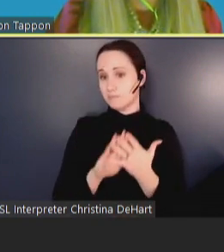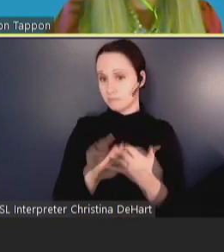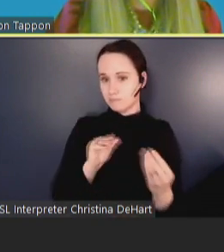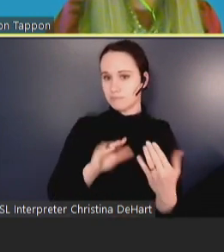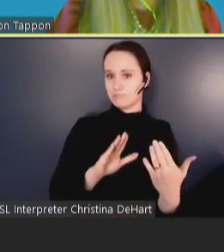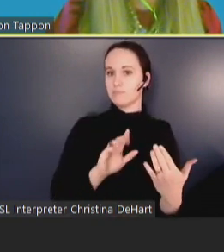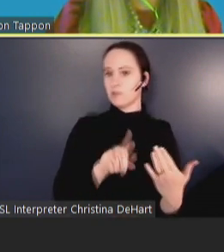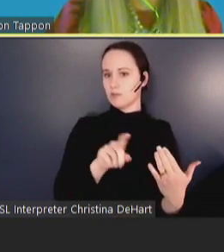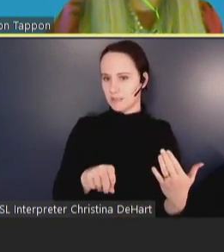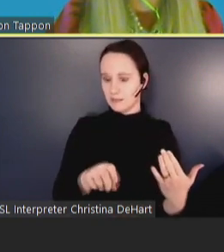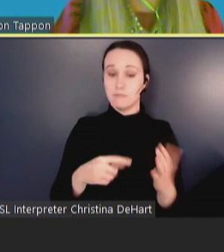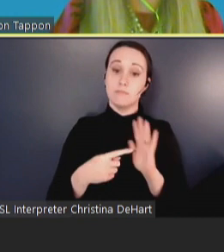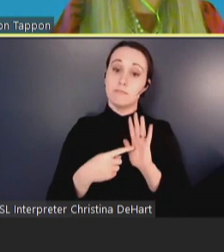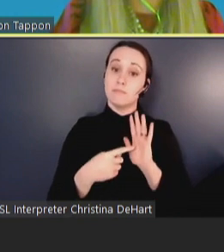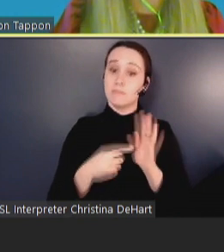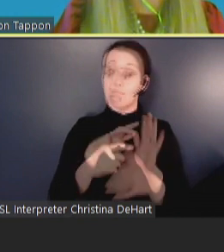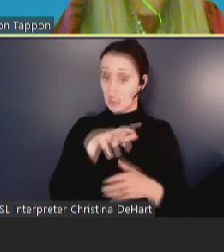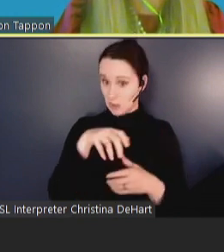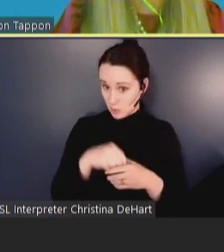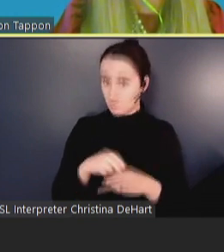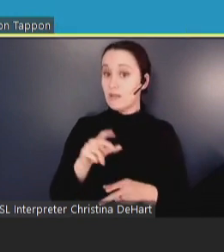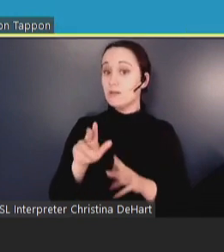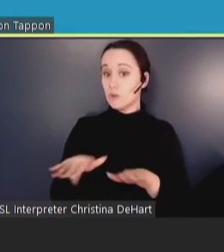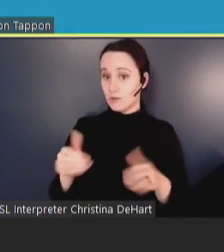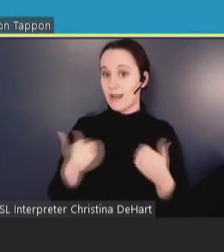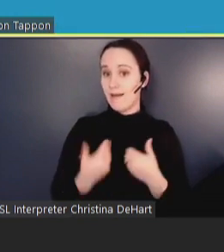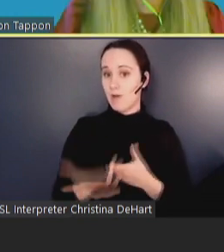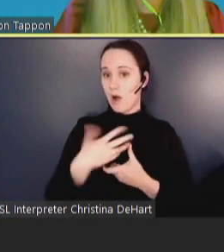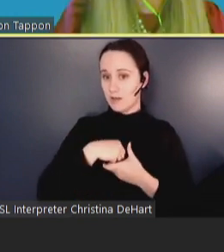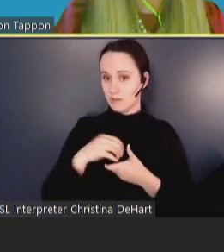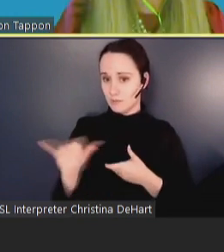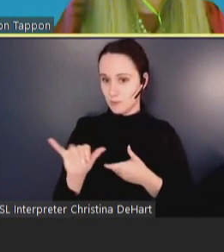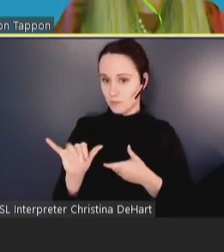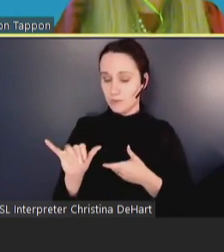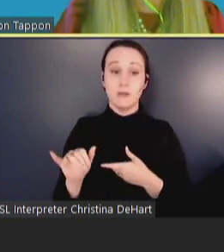including those on the autism spectrum. For this reason, it was reviewed by many,